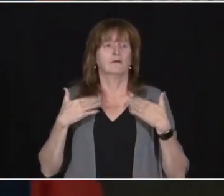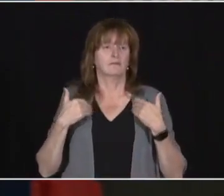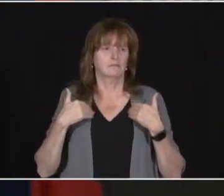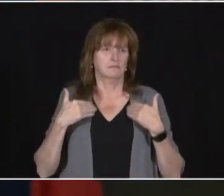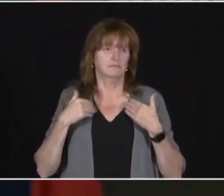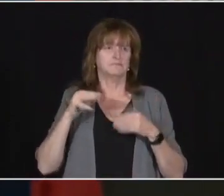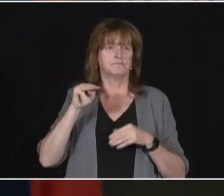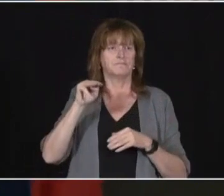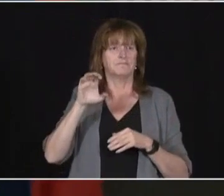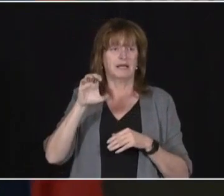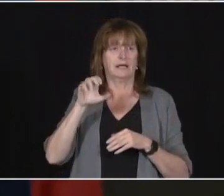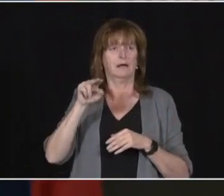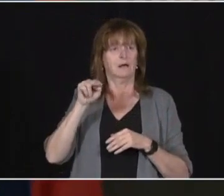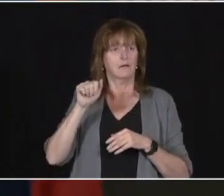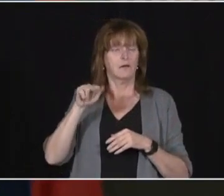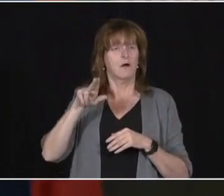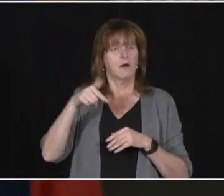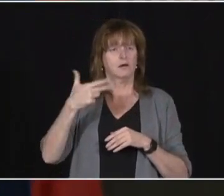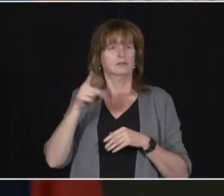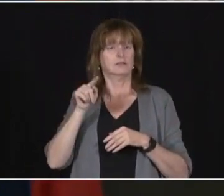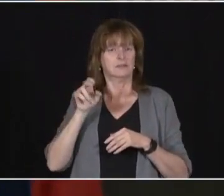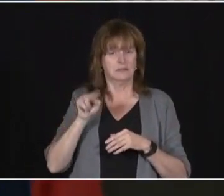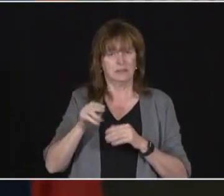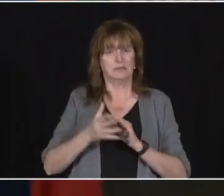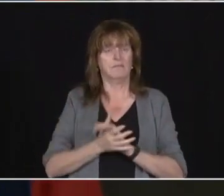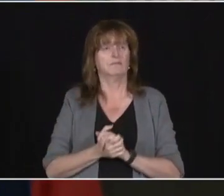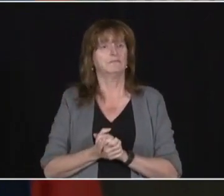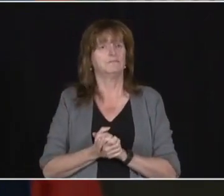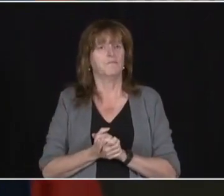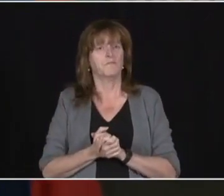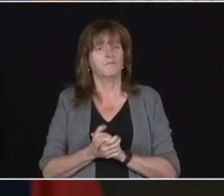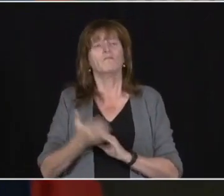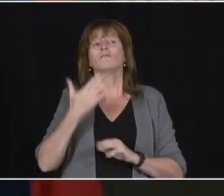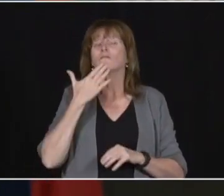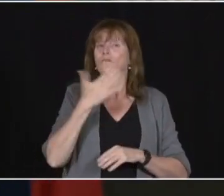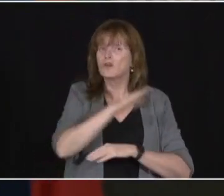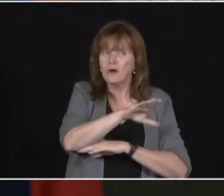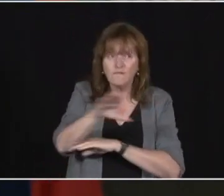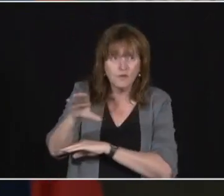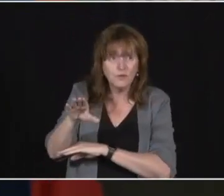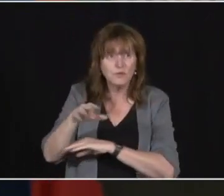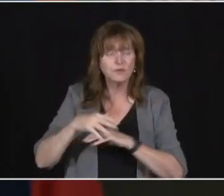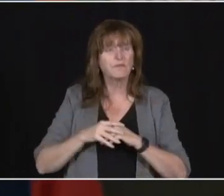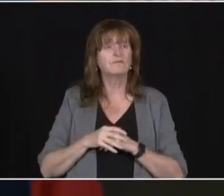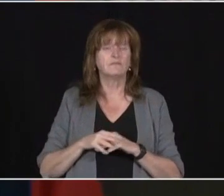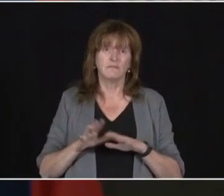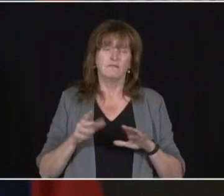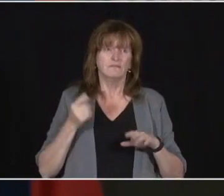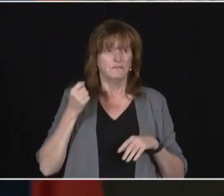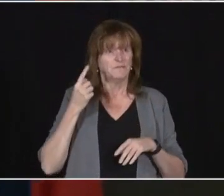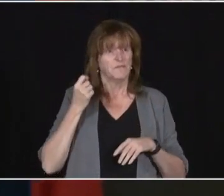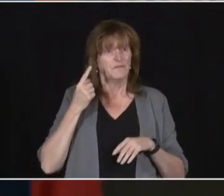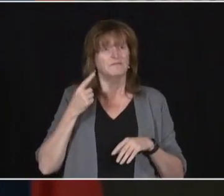Thank you very much premier and good afternoon. Things were still tough for a lot of people in our province.